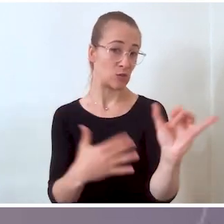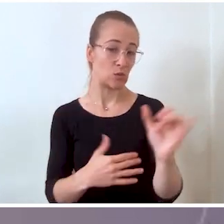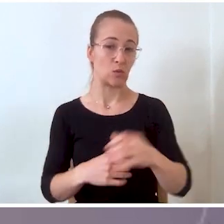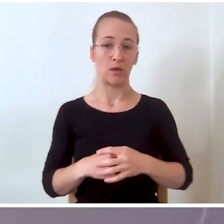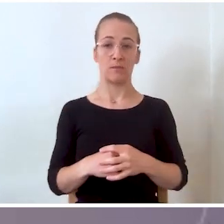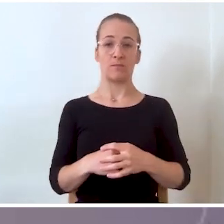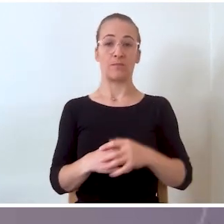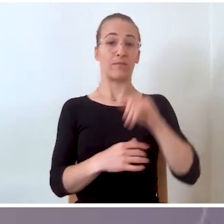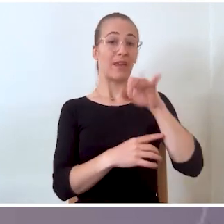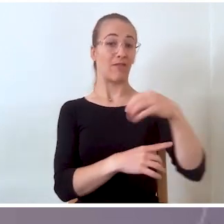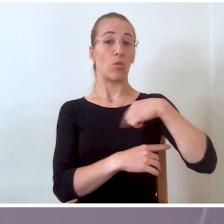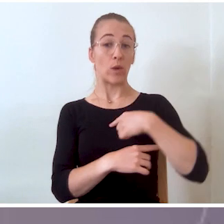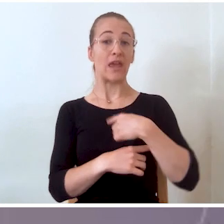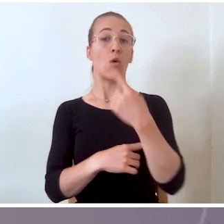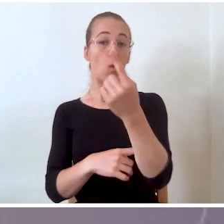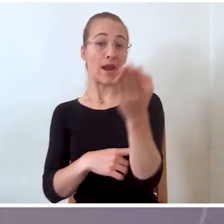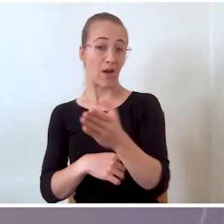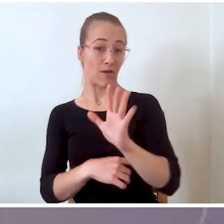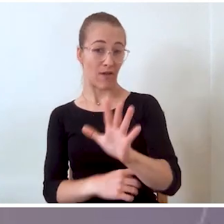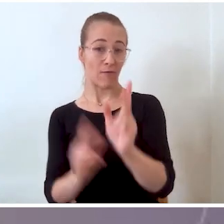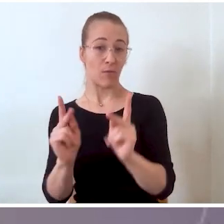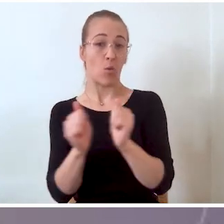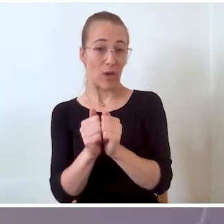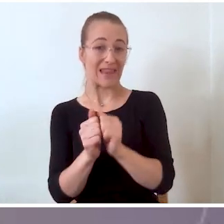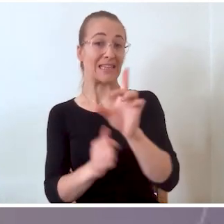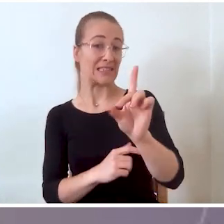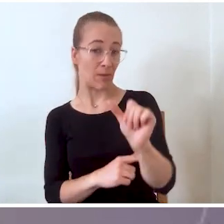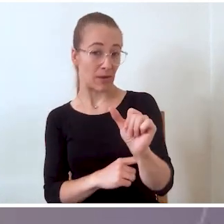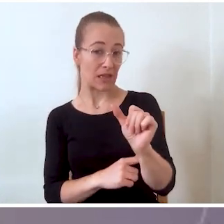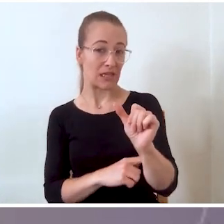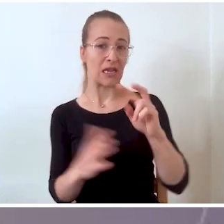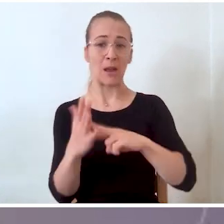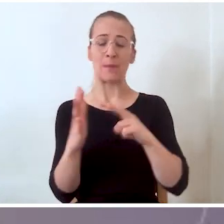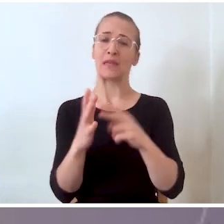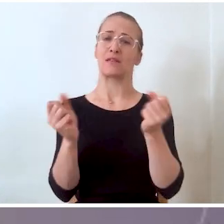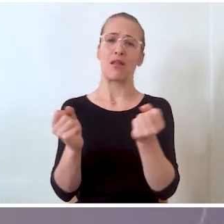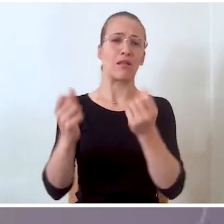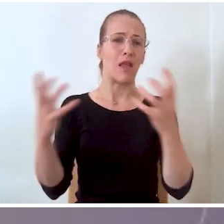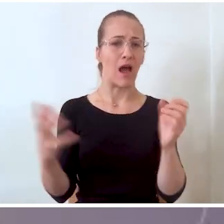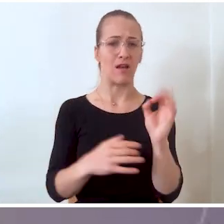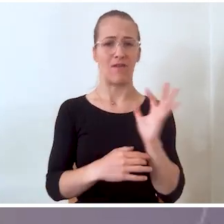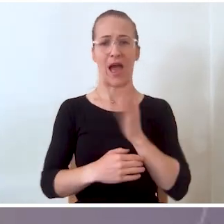And so if we are one out of five people with a disability, then that is a large part of our population,